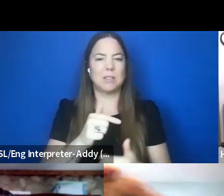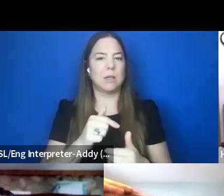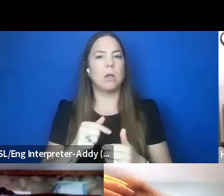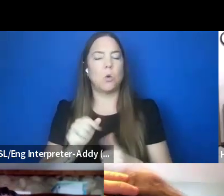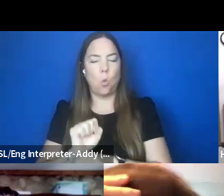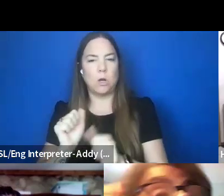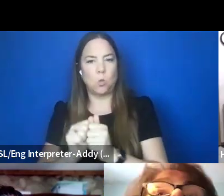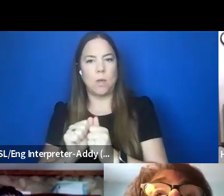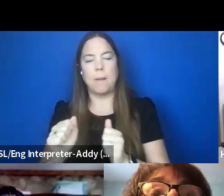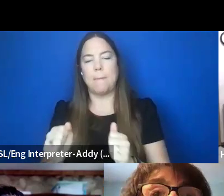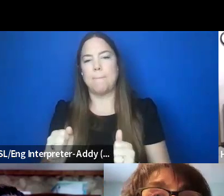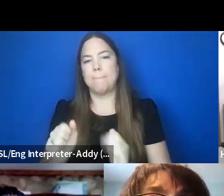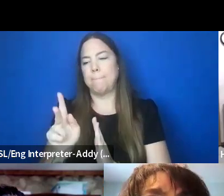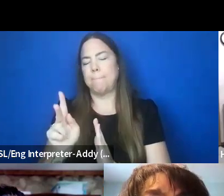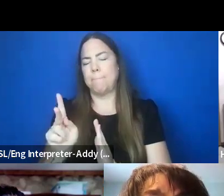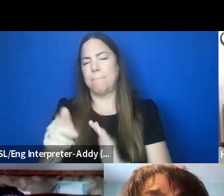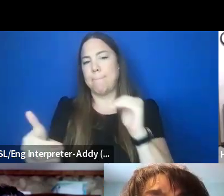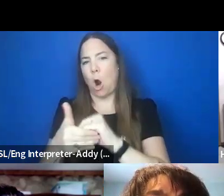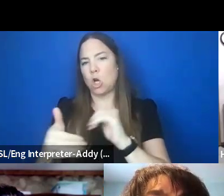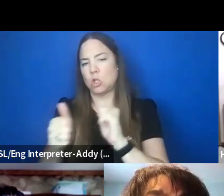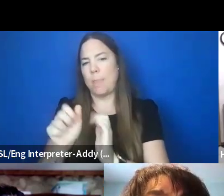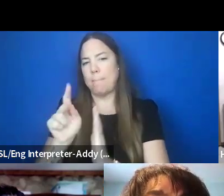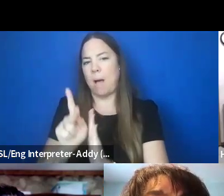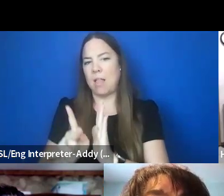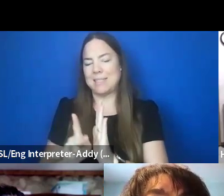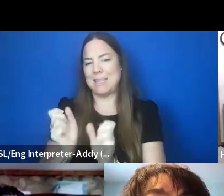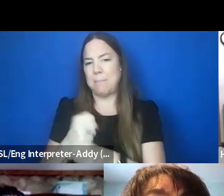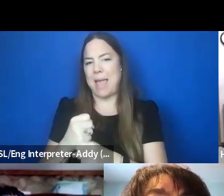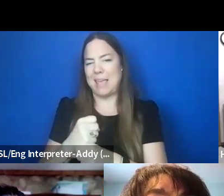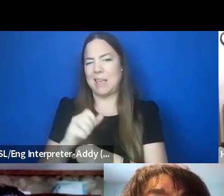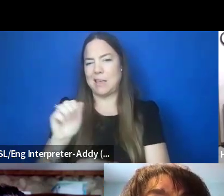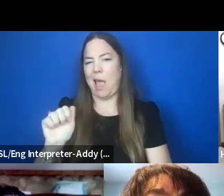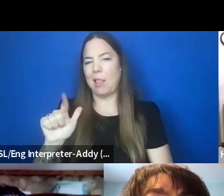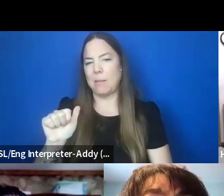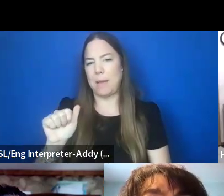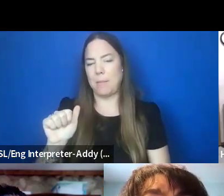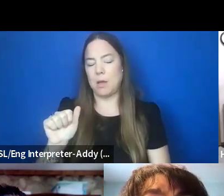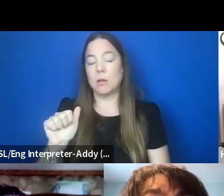Adeleigh Belyeu: Alabama. So Adeleigh Belyeu: that was the big thing. And then one of our other advocates.